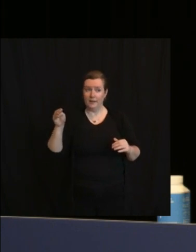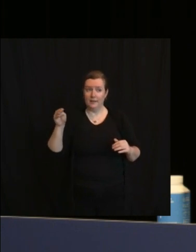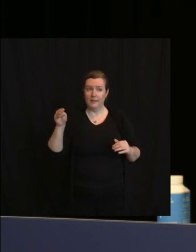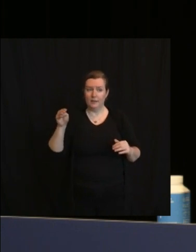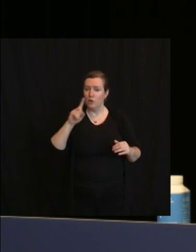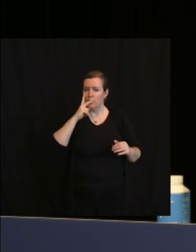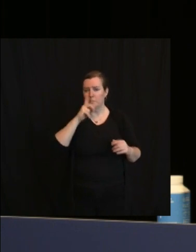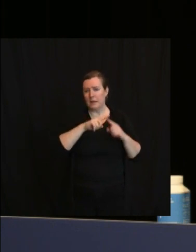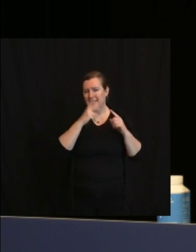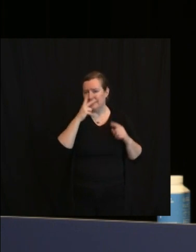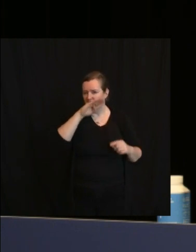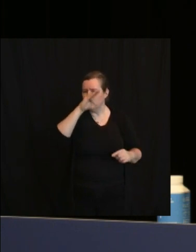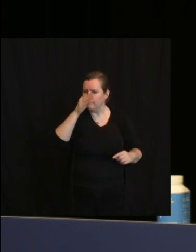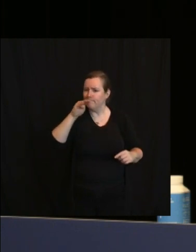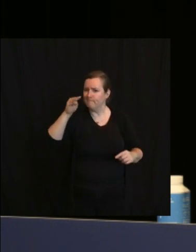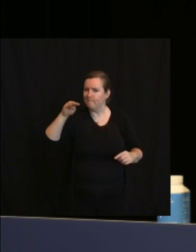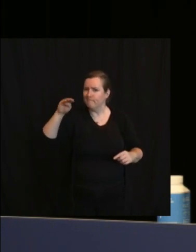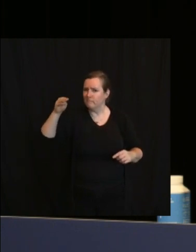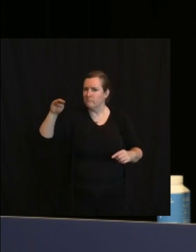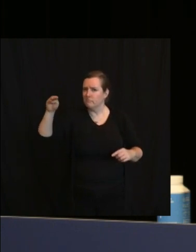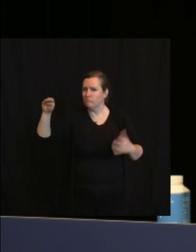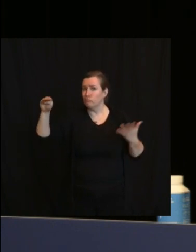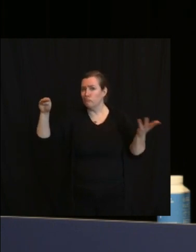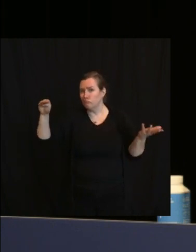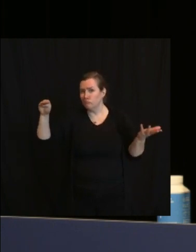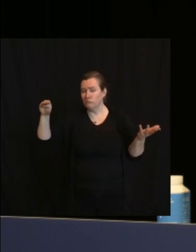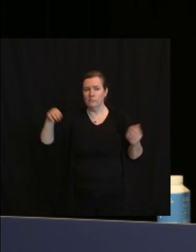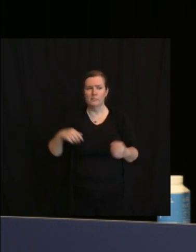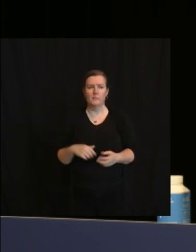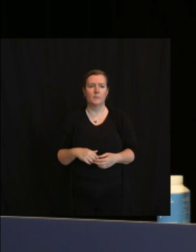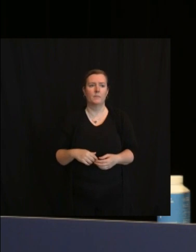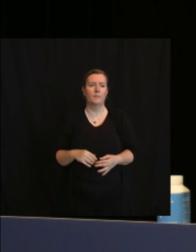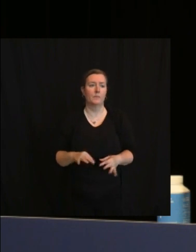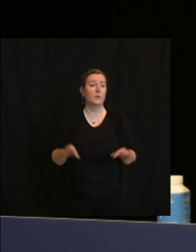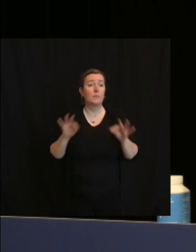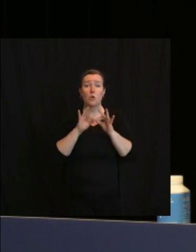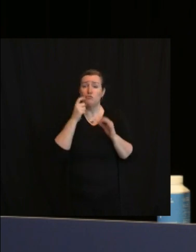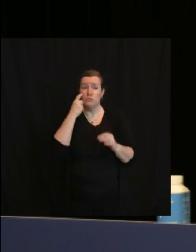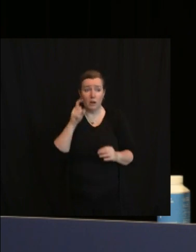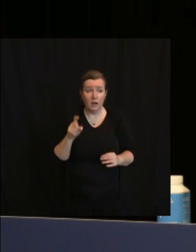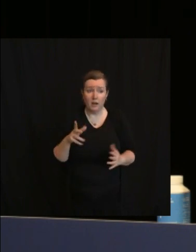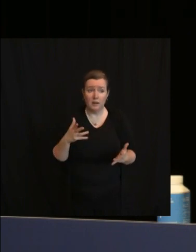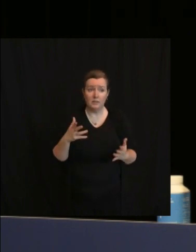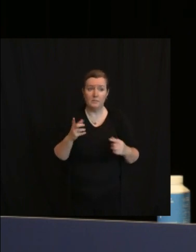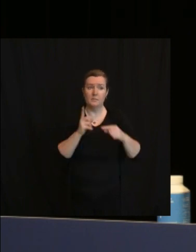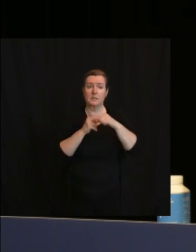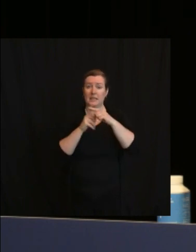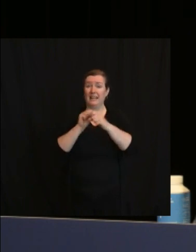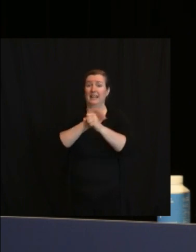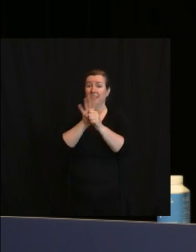THE NUMBER OF CASES OVERTIME THERE WILL BE DAILY FLUCTUATIONS. AGAIN, I THINK EVERYBODY REALIZES THAT.